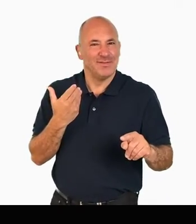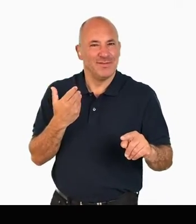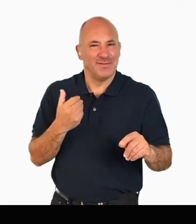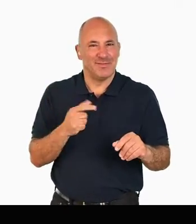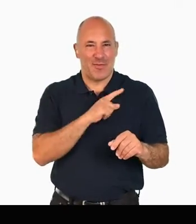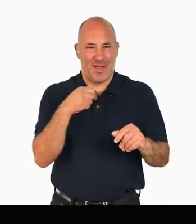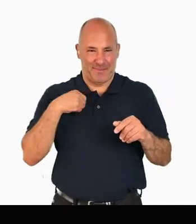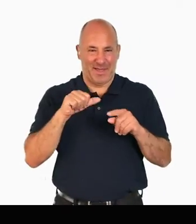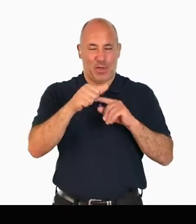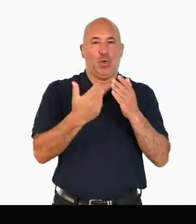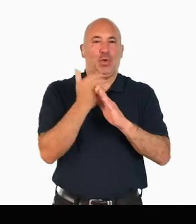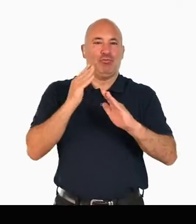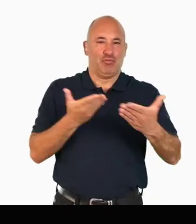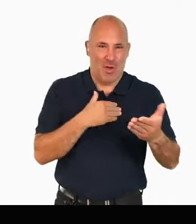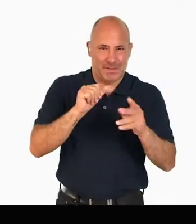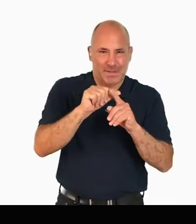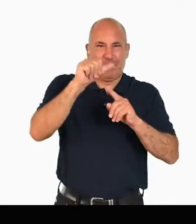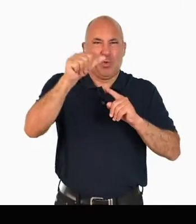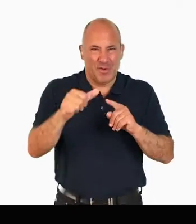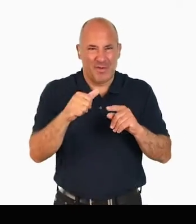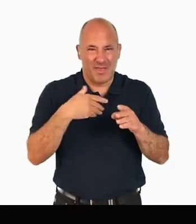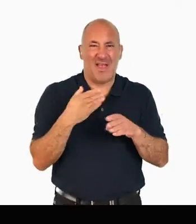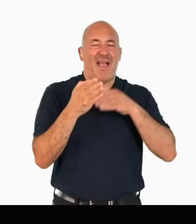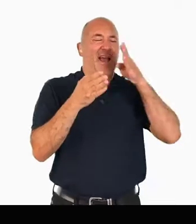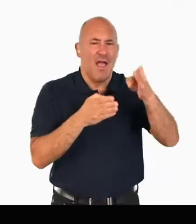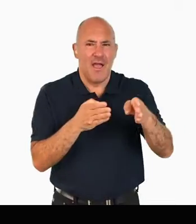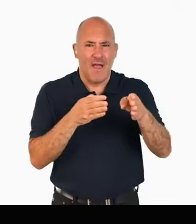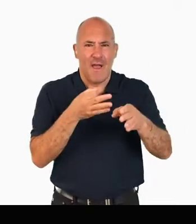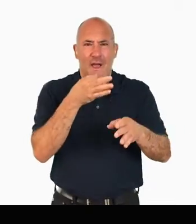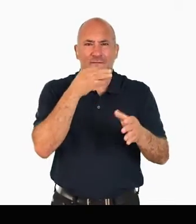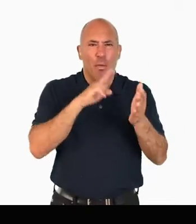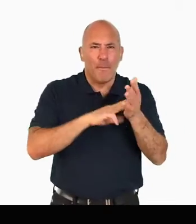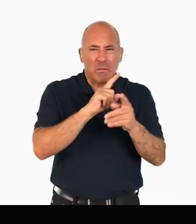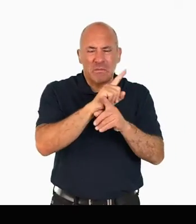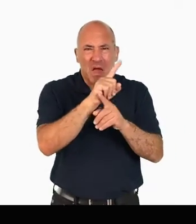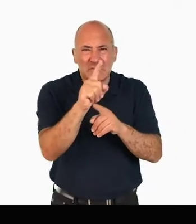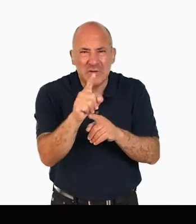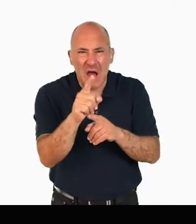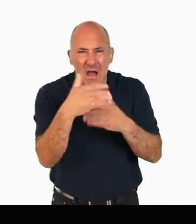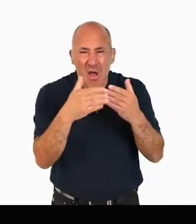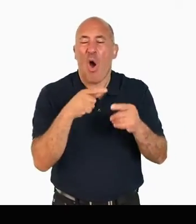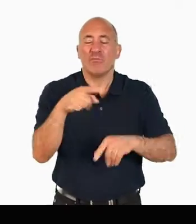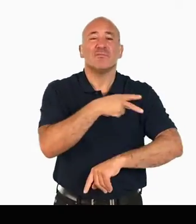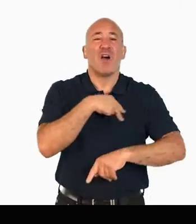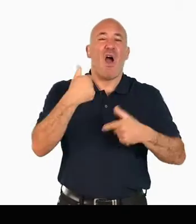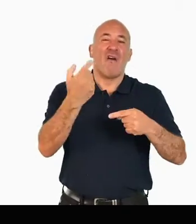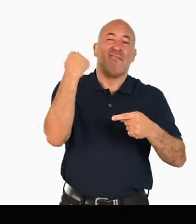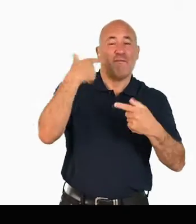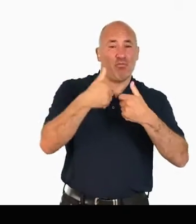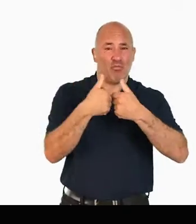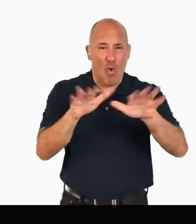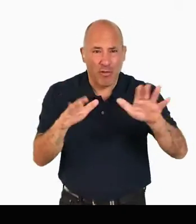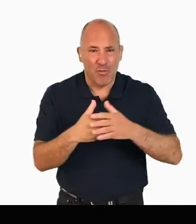everywhere I go, you hear, a few months later, a few months down the line, oh this staff member's gone, or that's closing now,